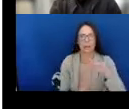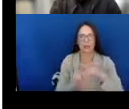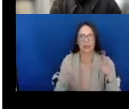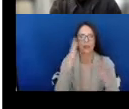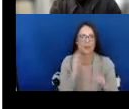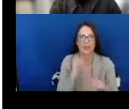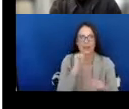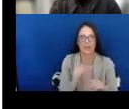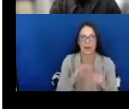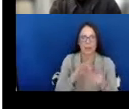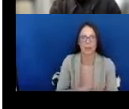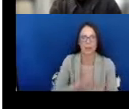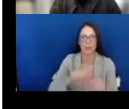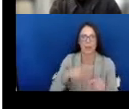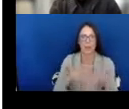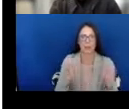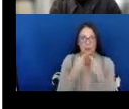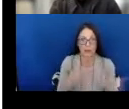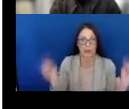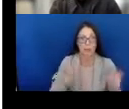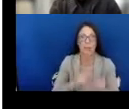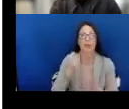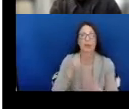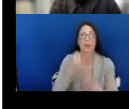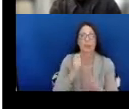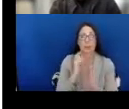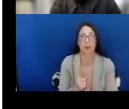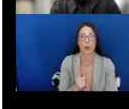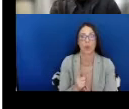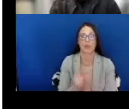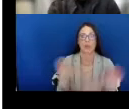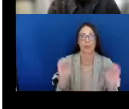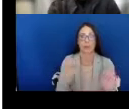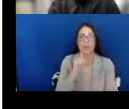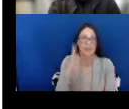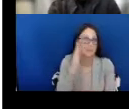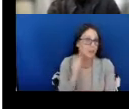15:46:53 declared, but the moment the emergency is experienced as such by a disabled body.